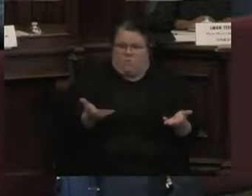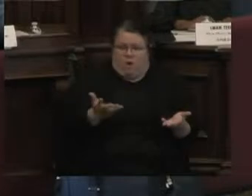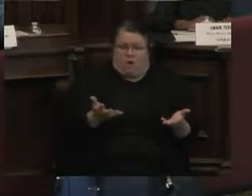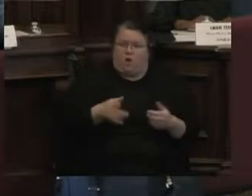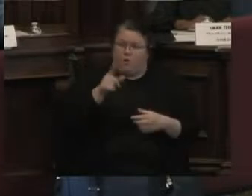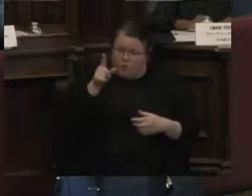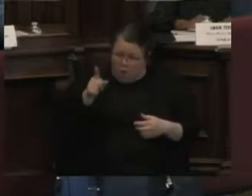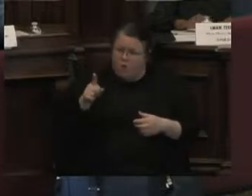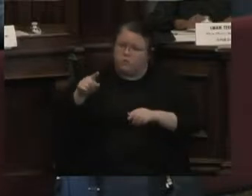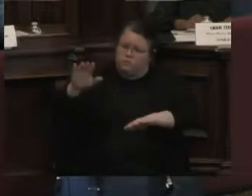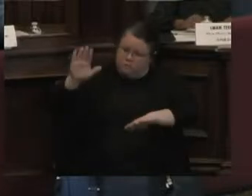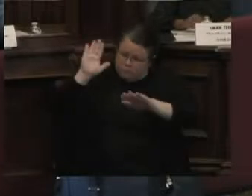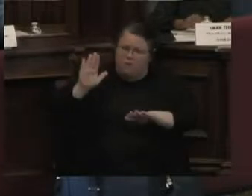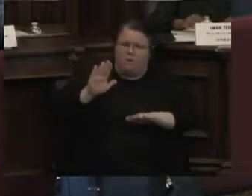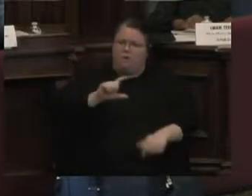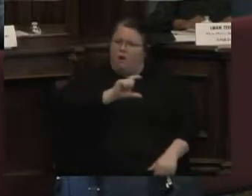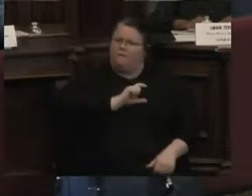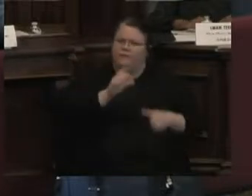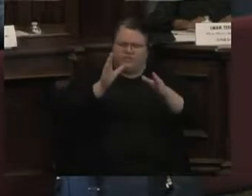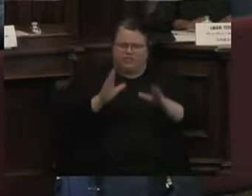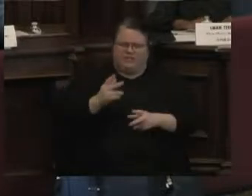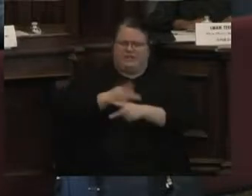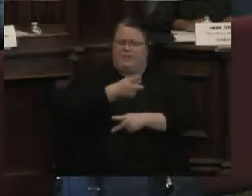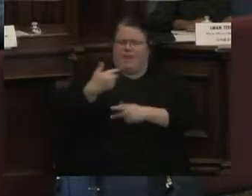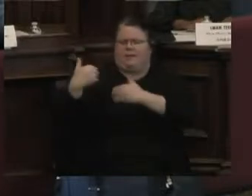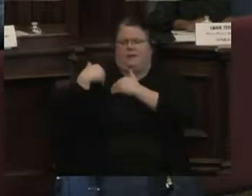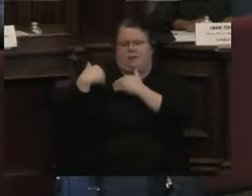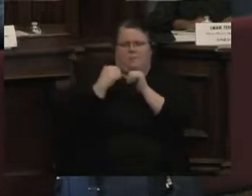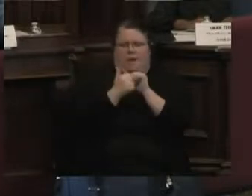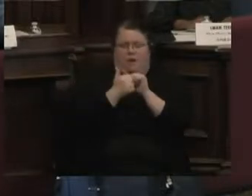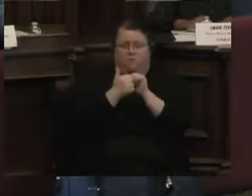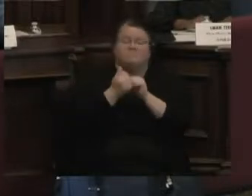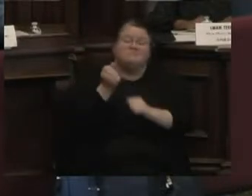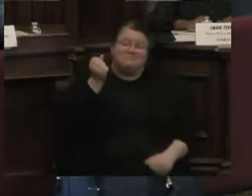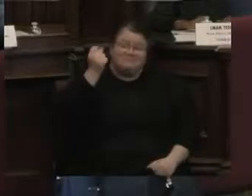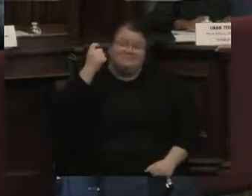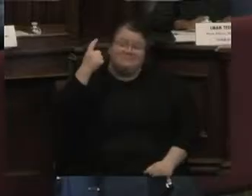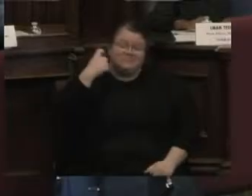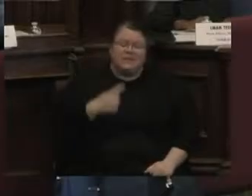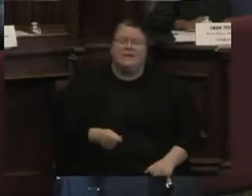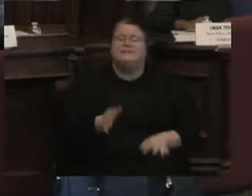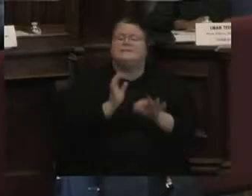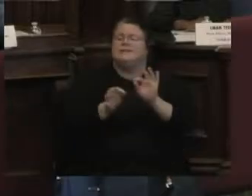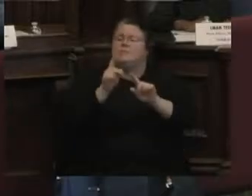How do we hold the Rochester Police Department? The sworn